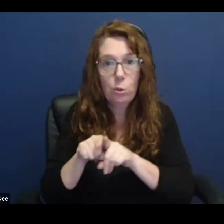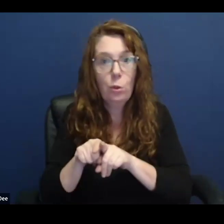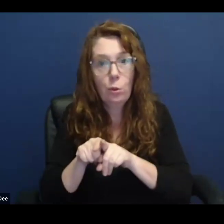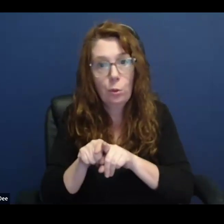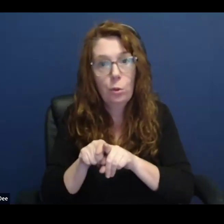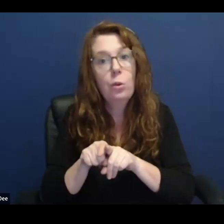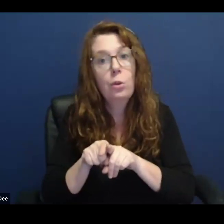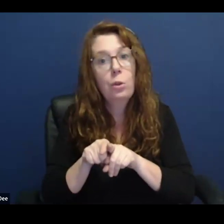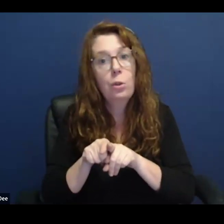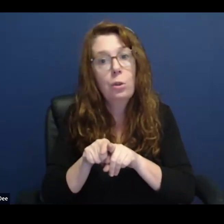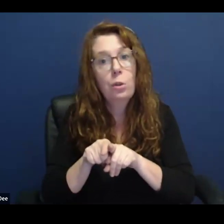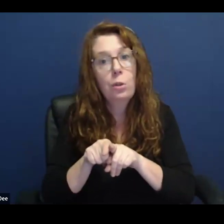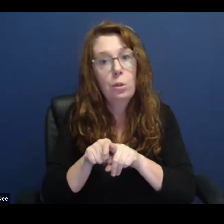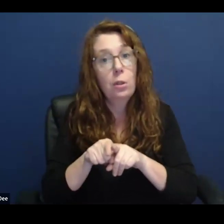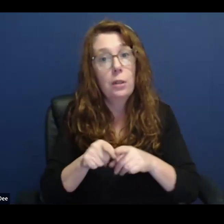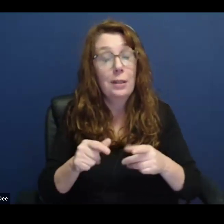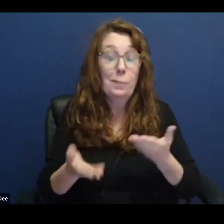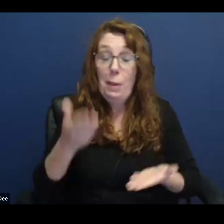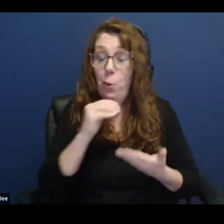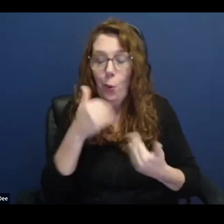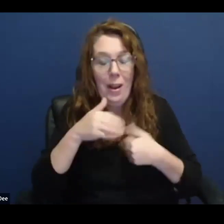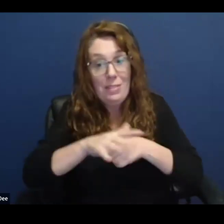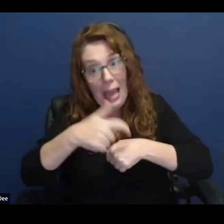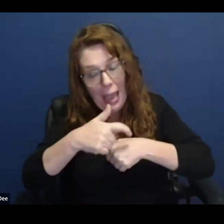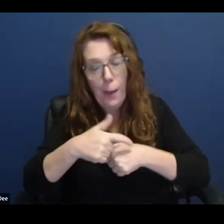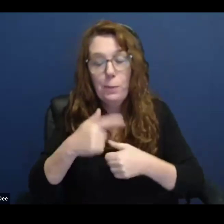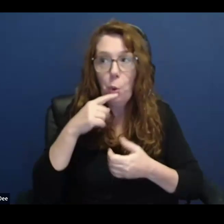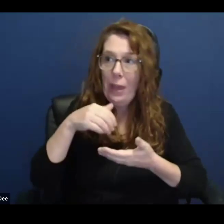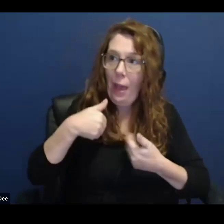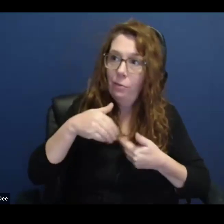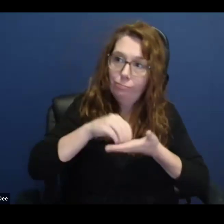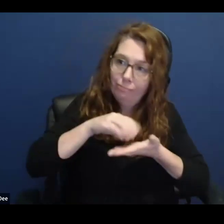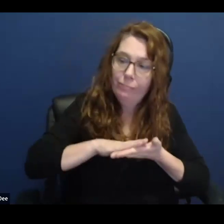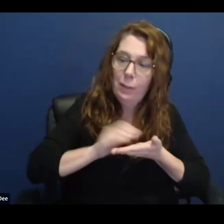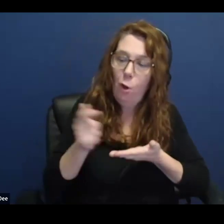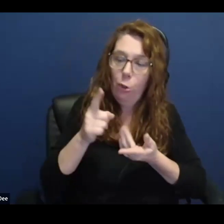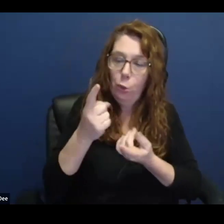those questions that we may not have time to get to. So, thank you for your understanding.